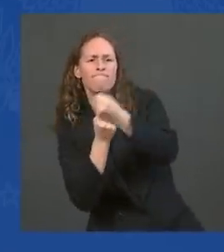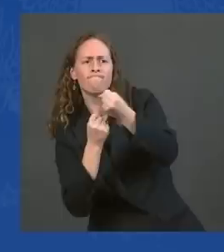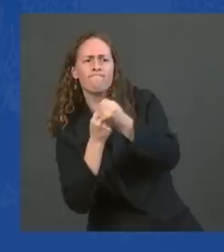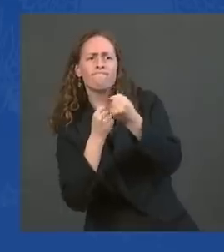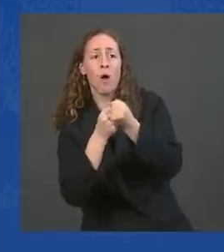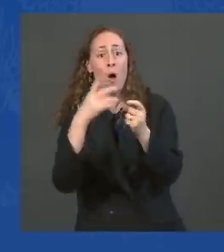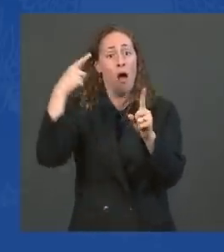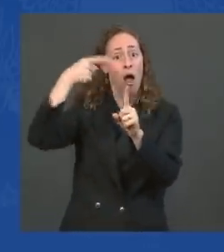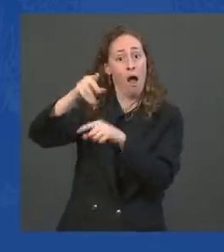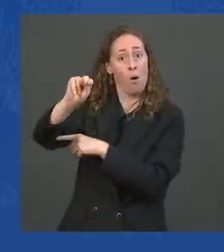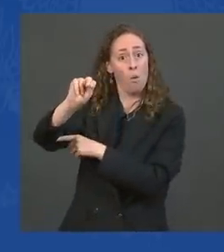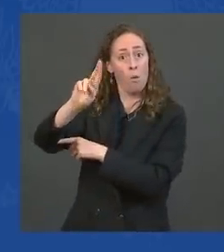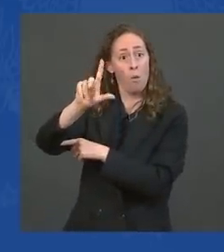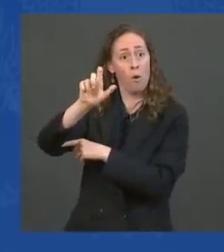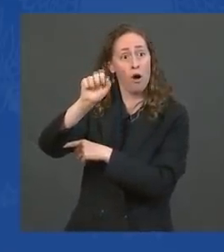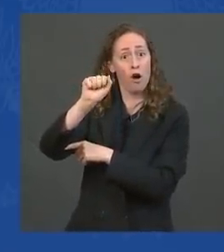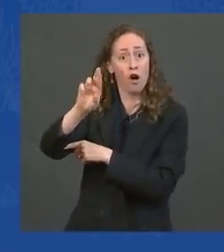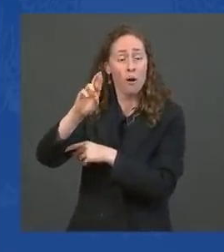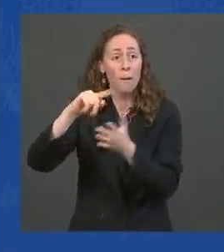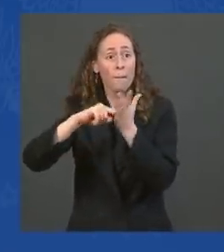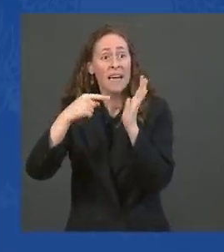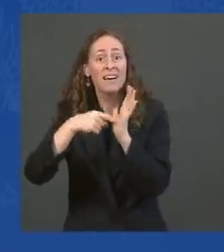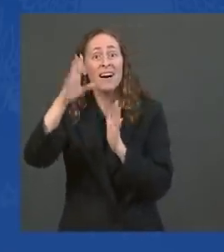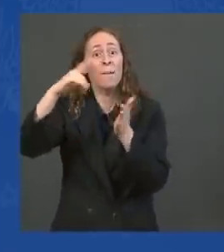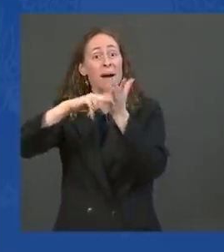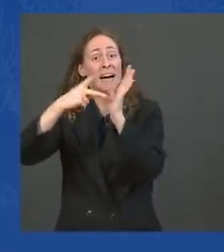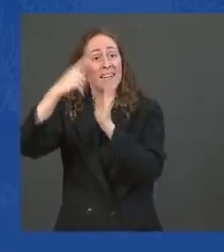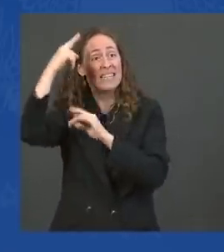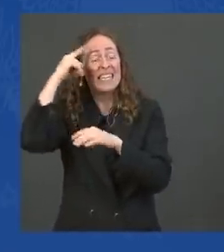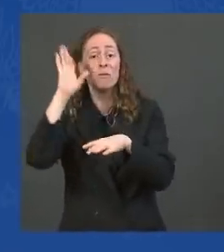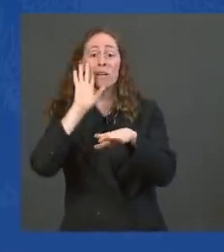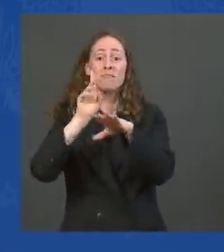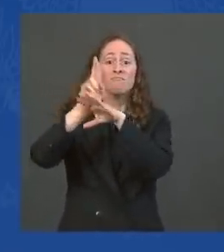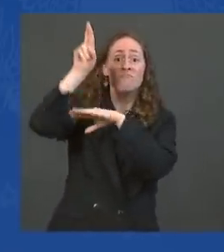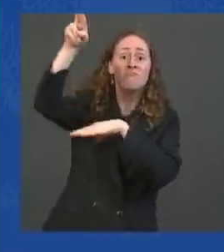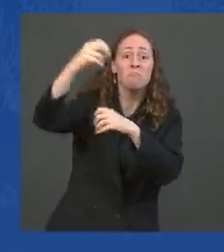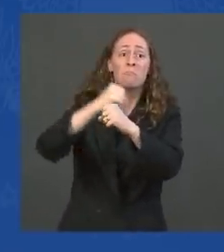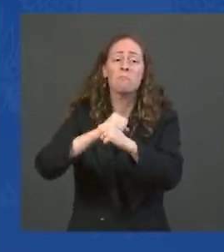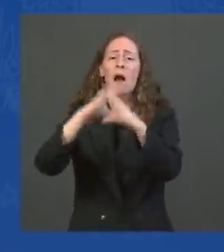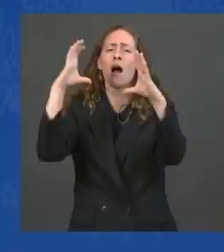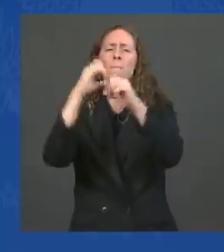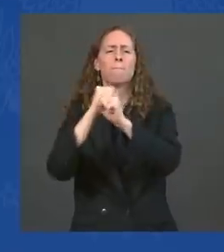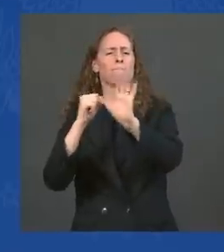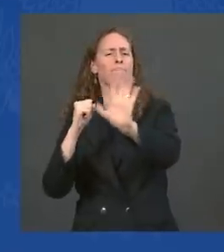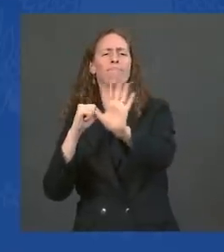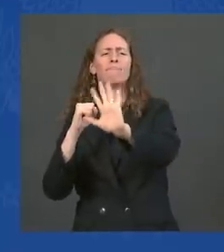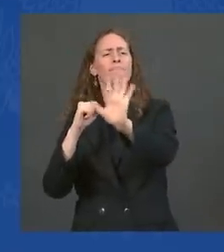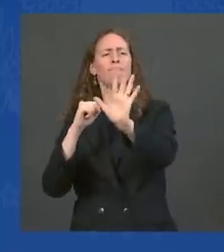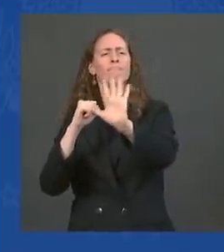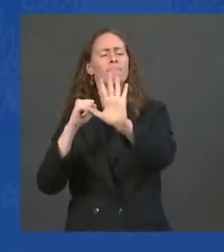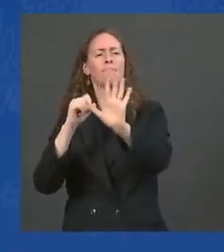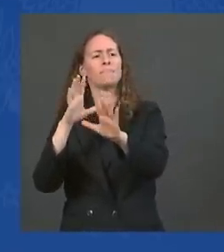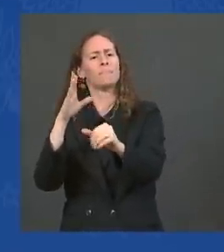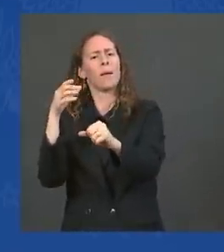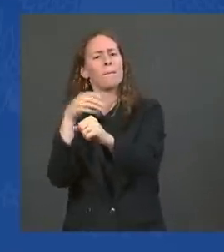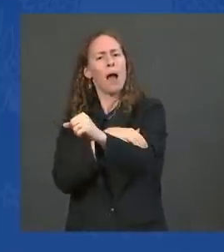These are conventionally armed submarines that are powered by nuclear reactors. This technology is proven. It's safe.